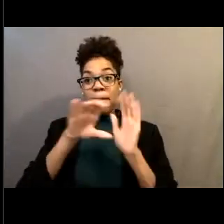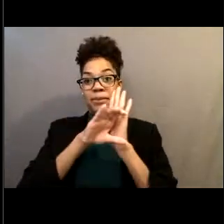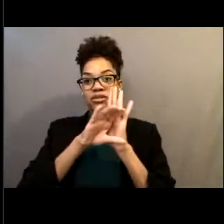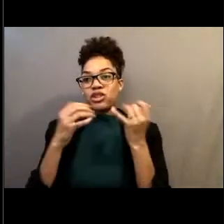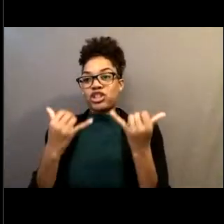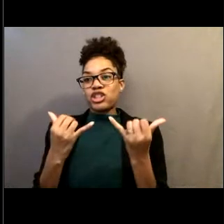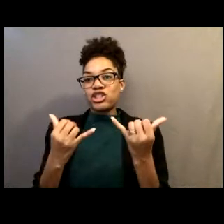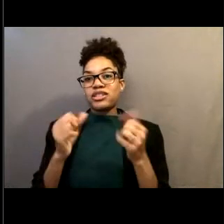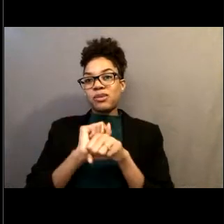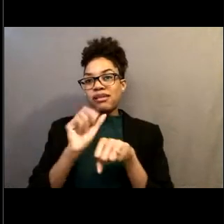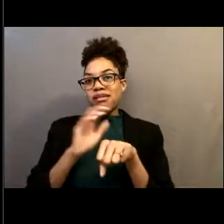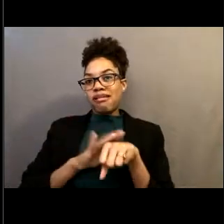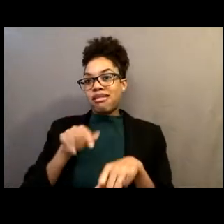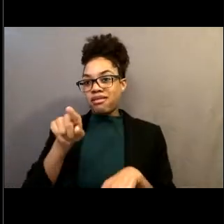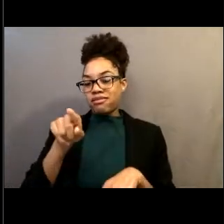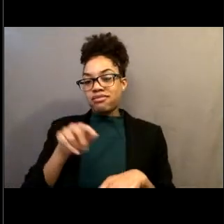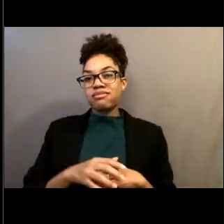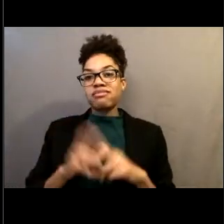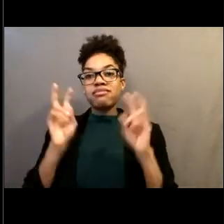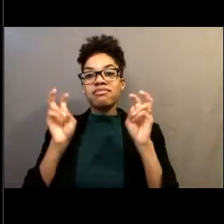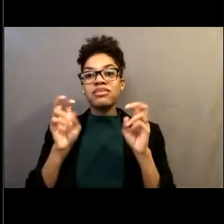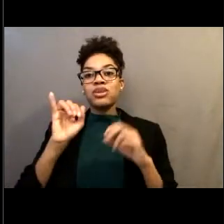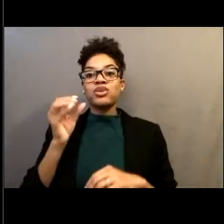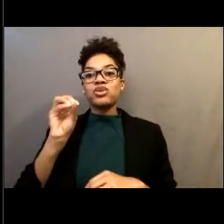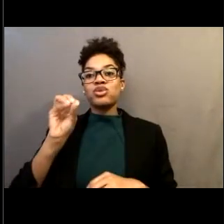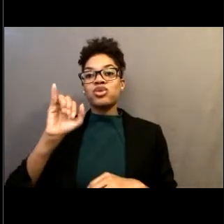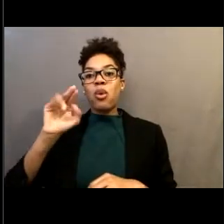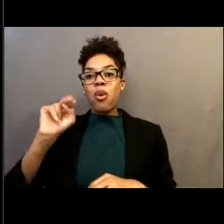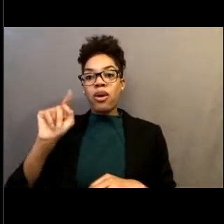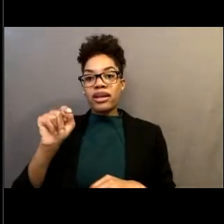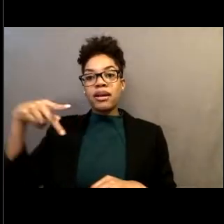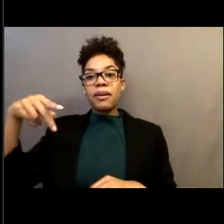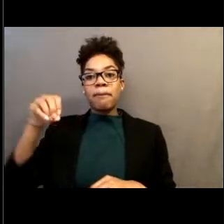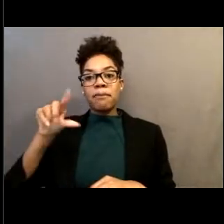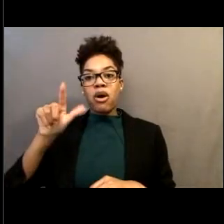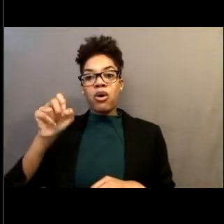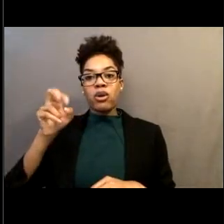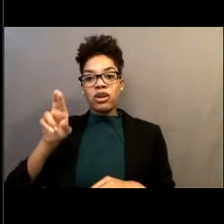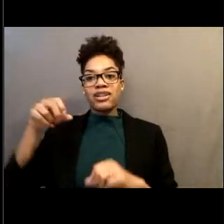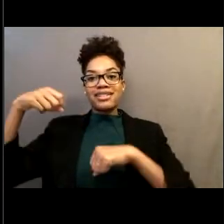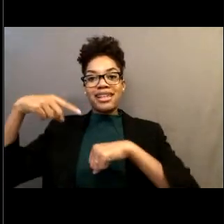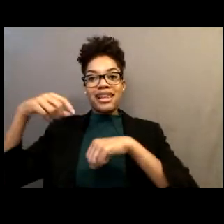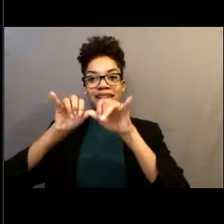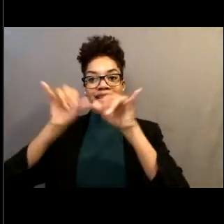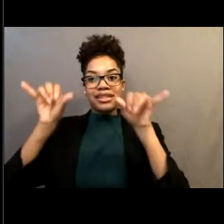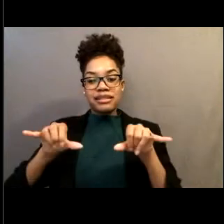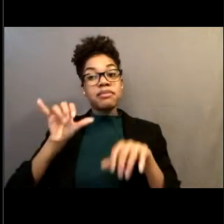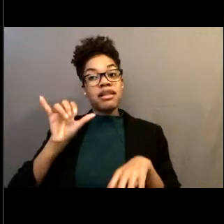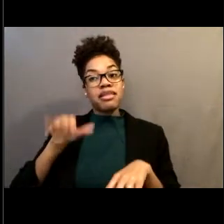It's the Joint Polar Satellite System. And it's also a NASA NOAA effort. And we're launching next year.